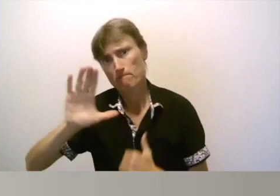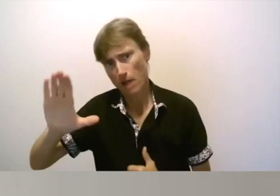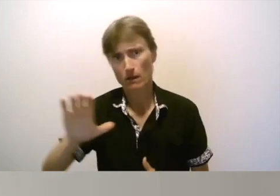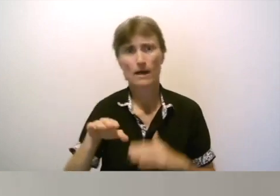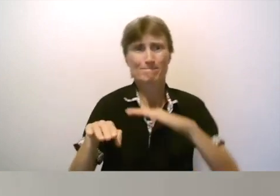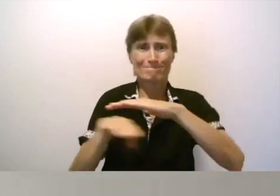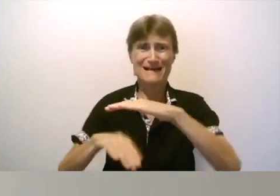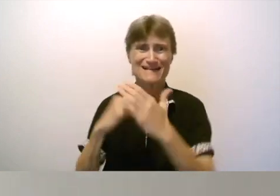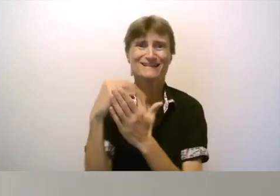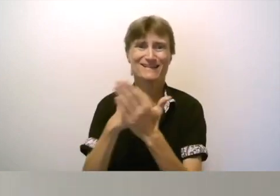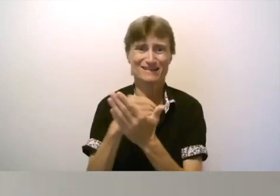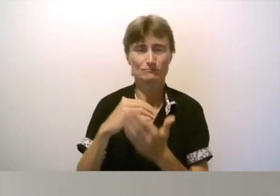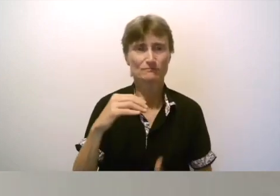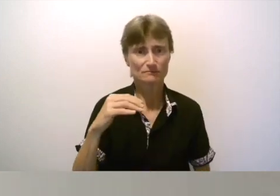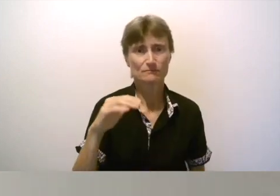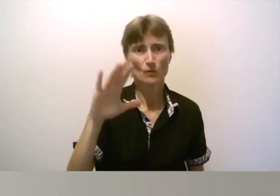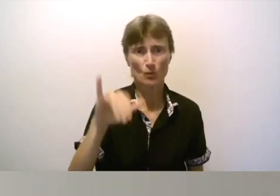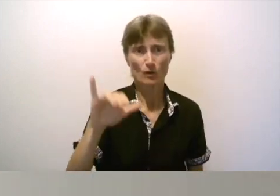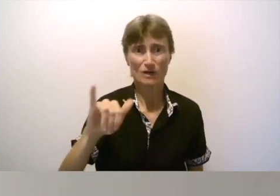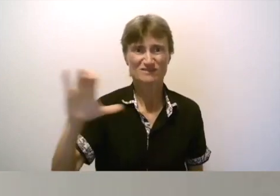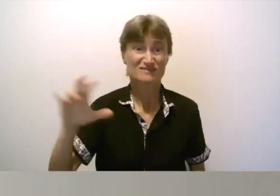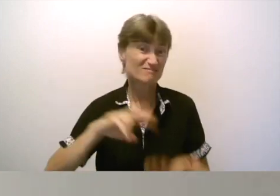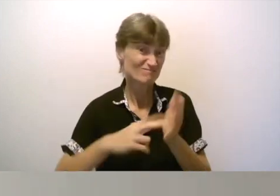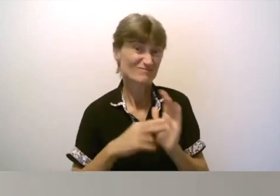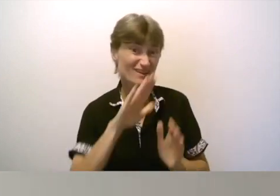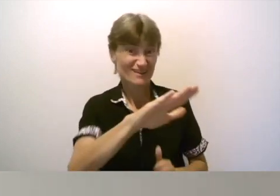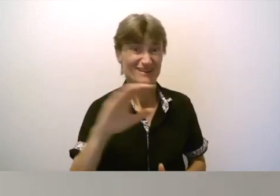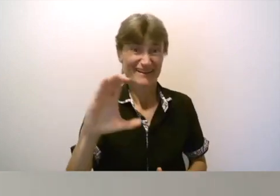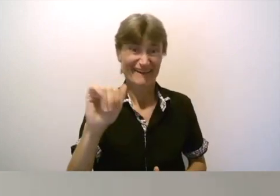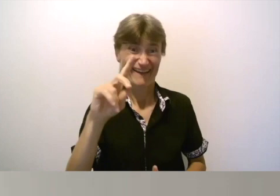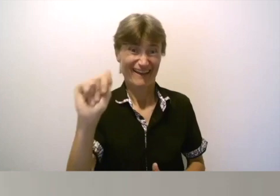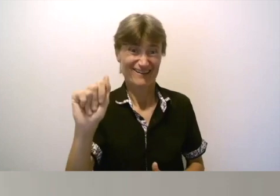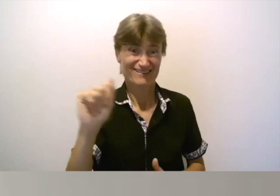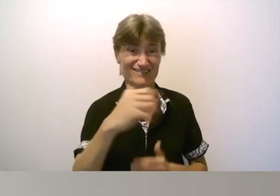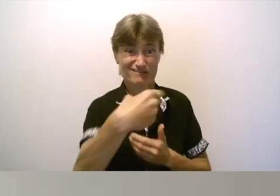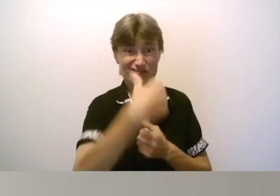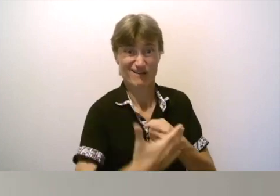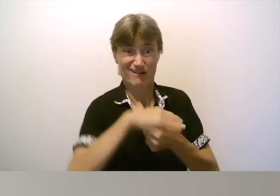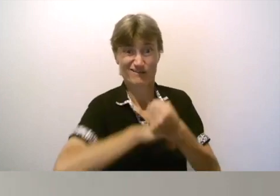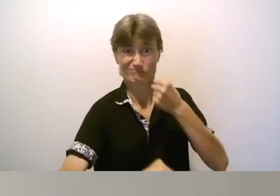thank you um so basic nyc came about